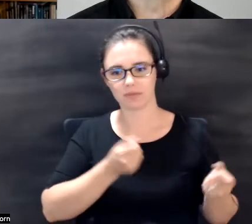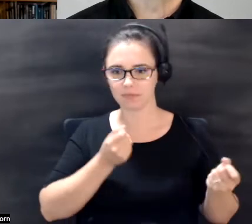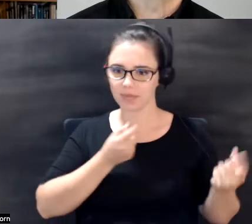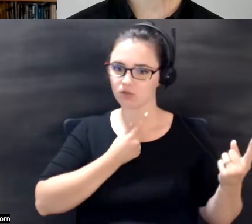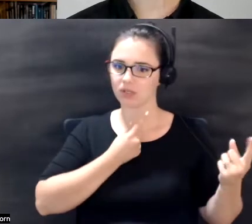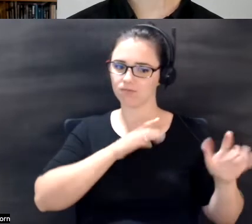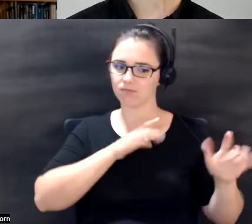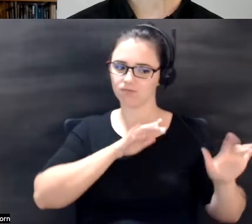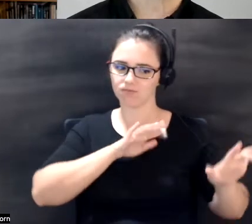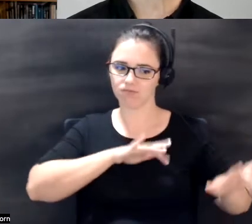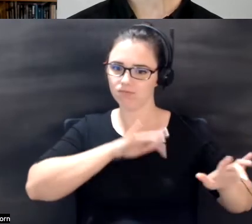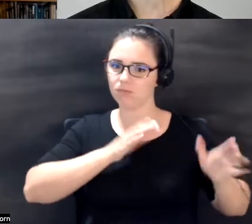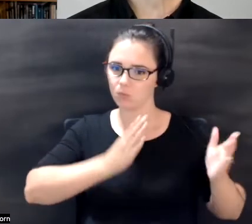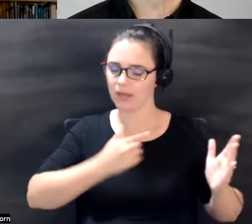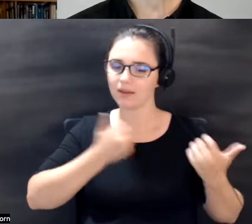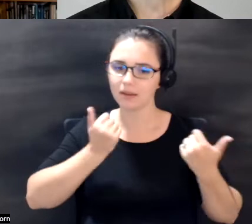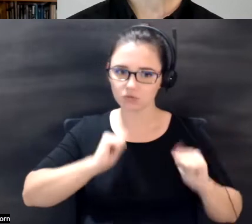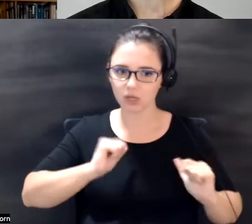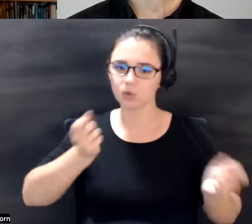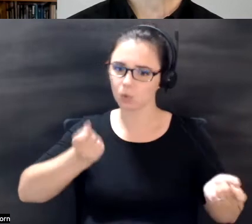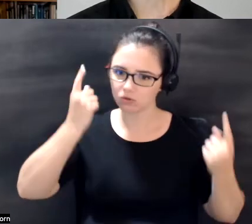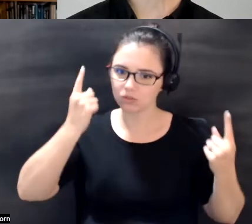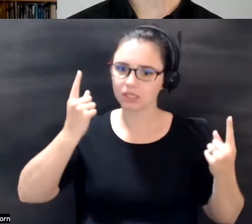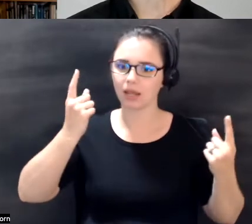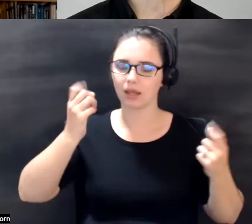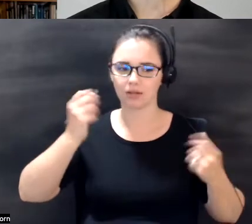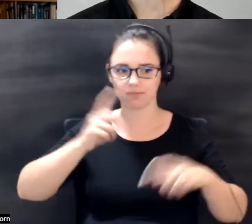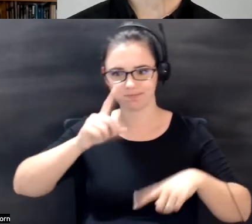Like, I, I really do try to understand where folks,